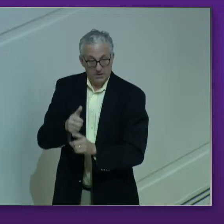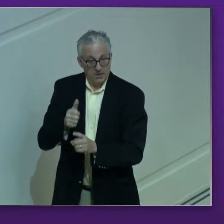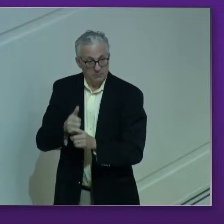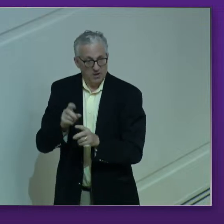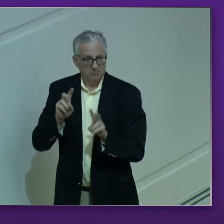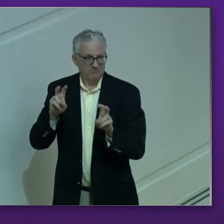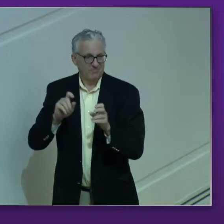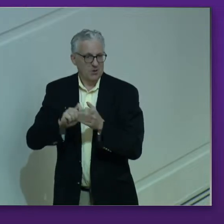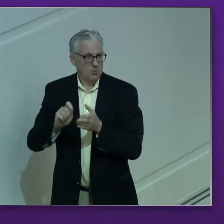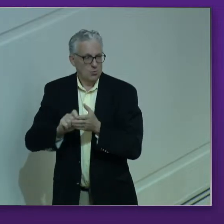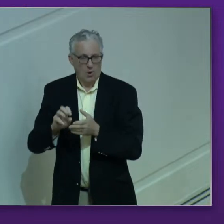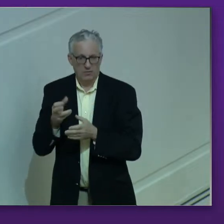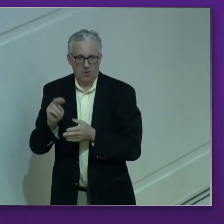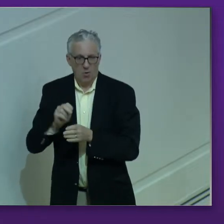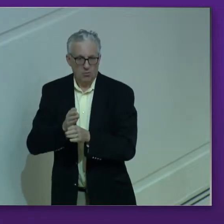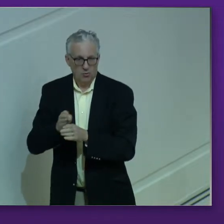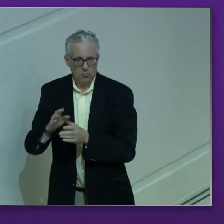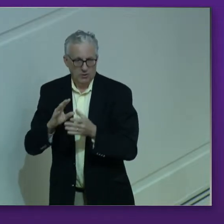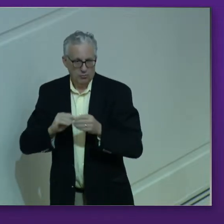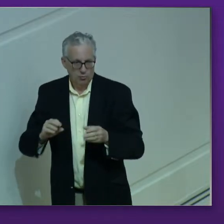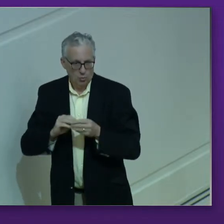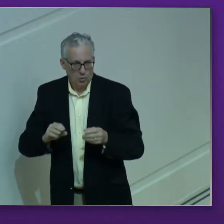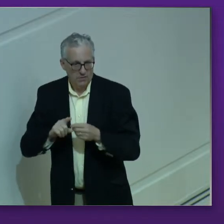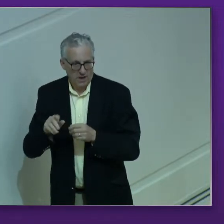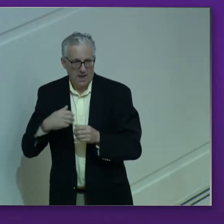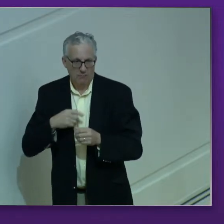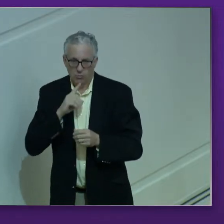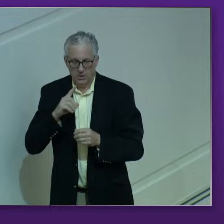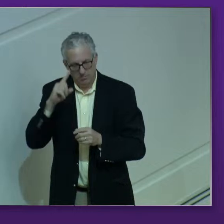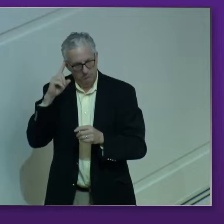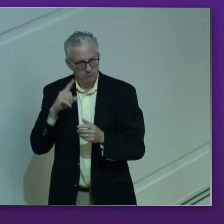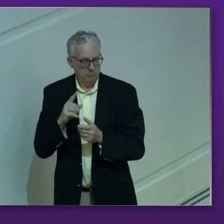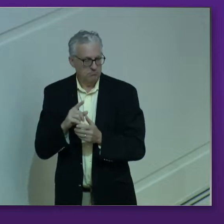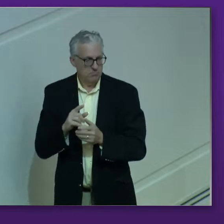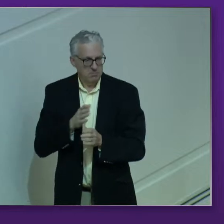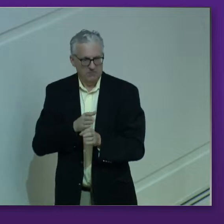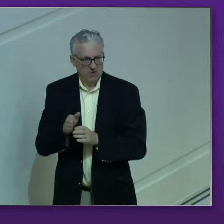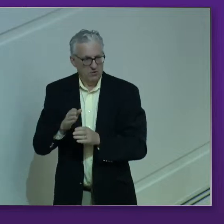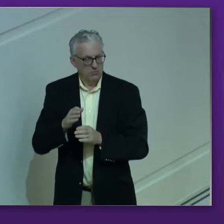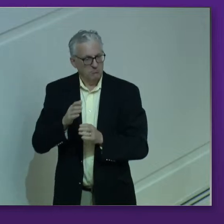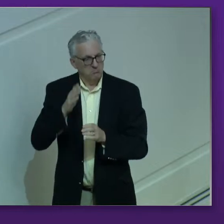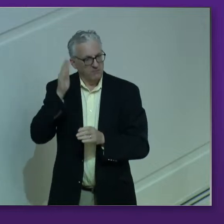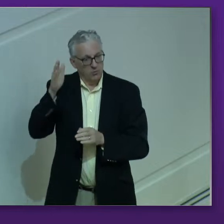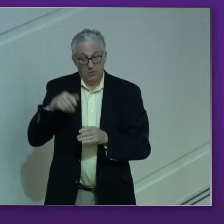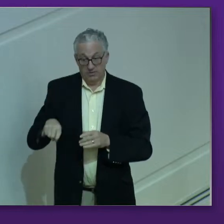FACULTY CONFERENCE IS ONE WAY . IT HELPS INSTRUCTORS SUPPORT EACH OTHER AND FIND THE SUPPORT THAT THEY NEED FROM THE